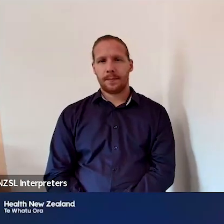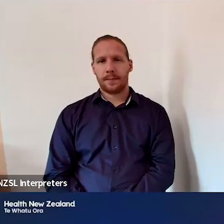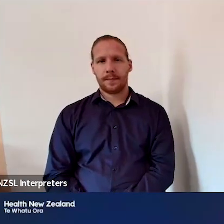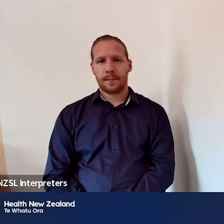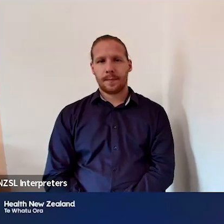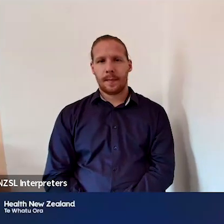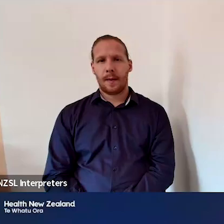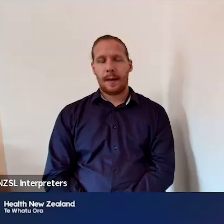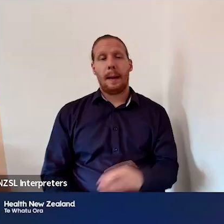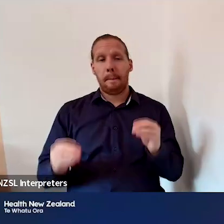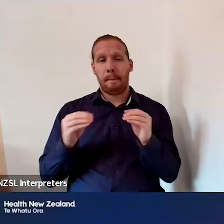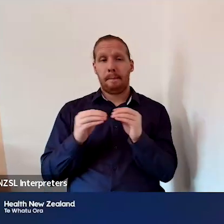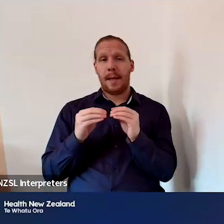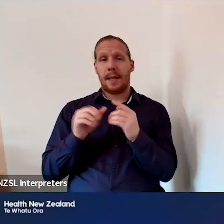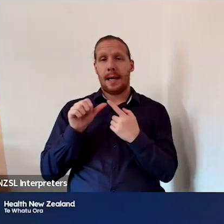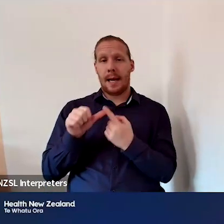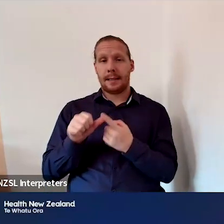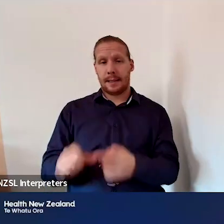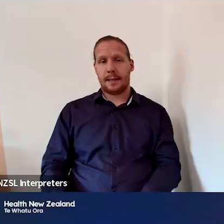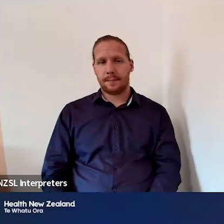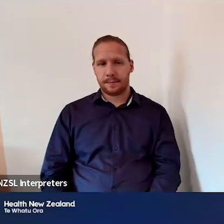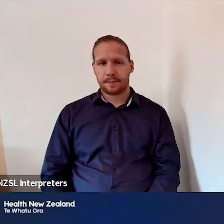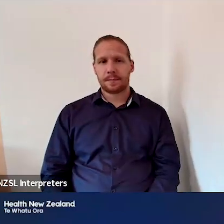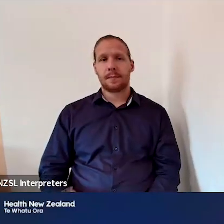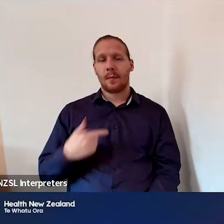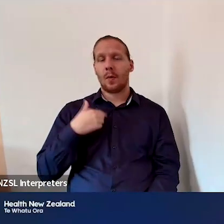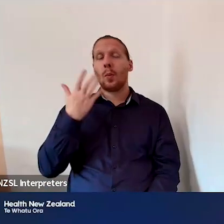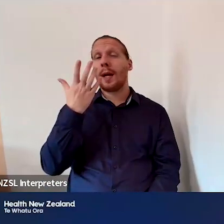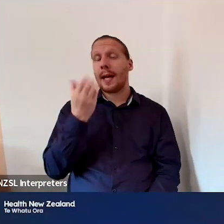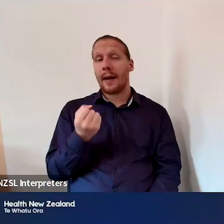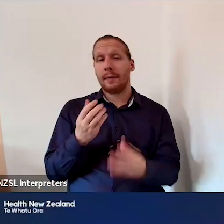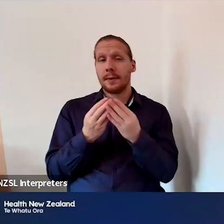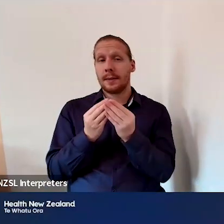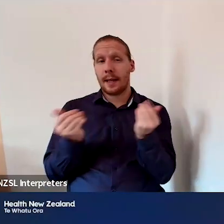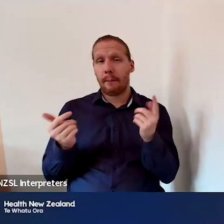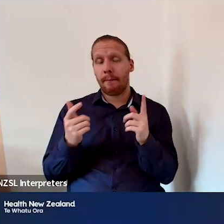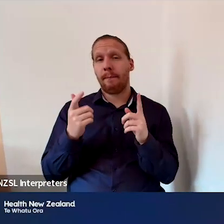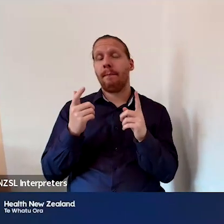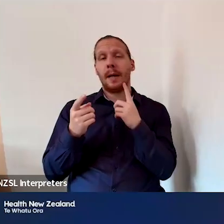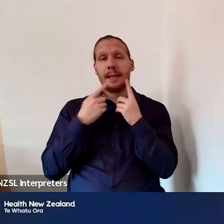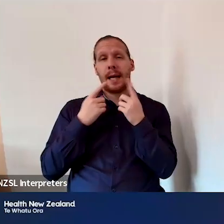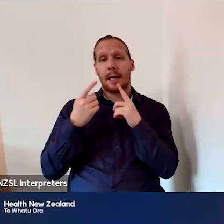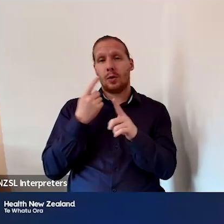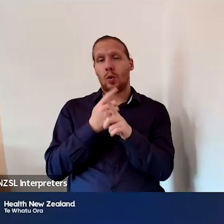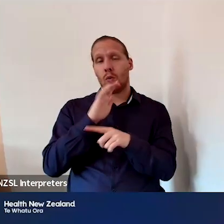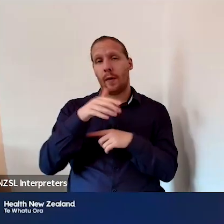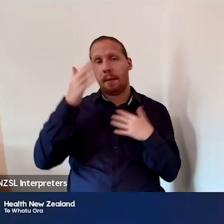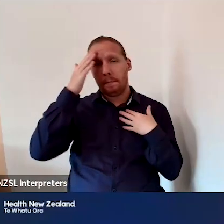We've got some data that talks to access, for me, mental health and other health access to services.